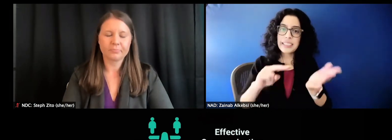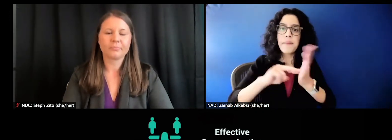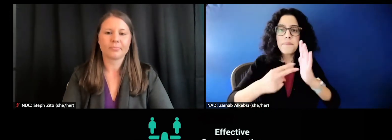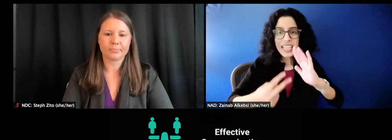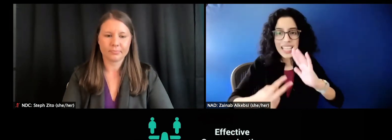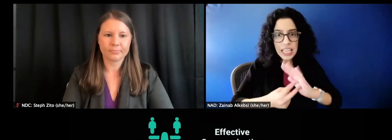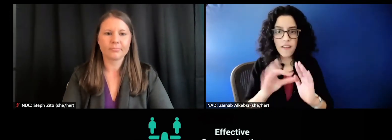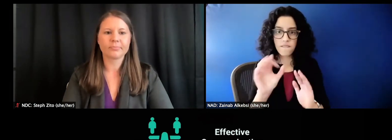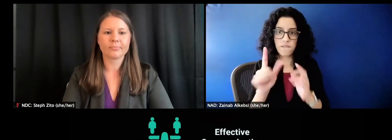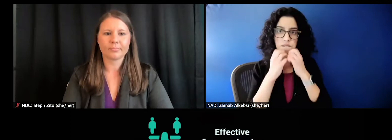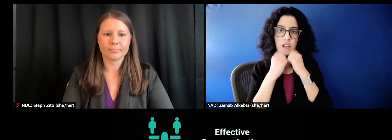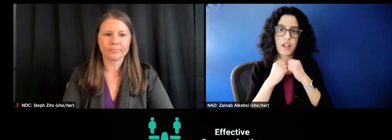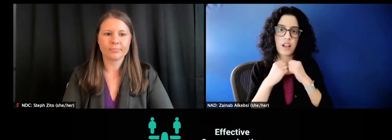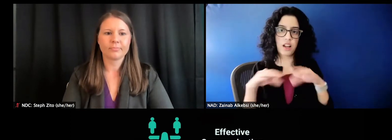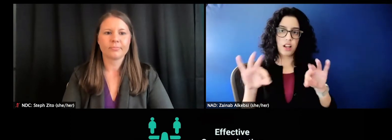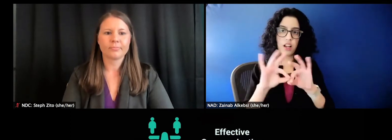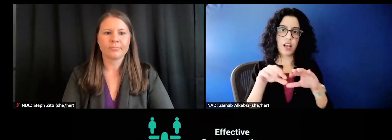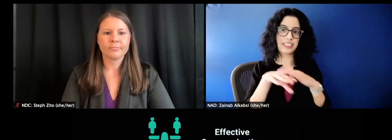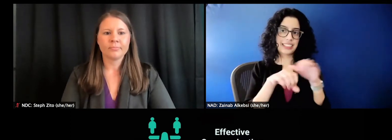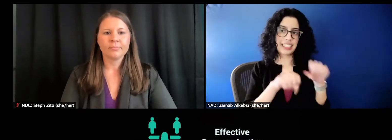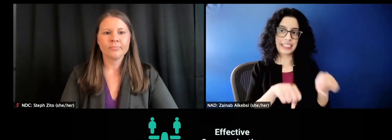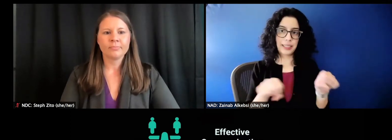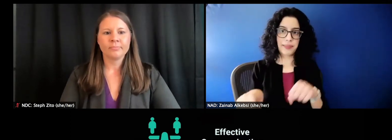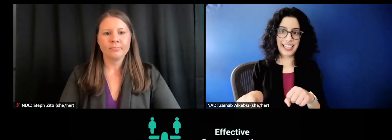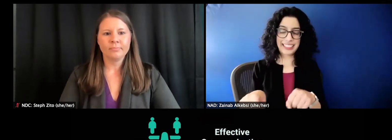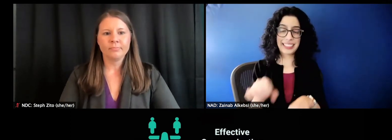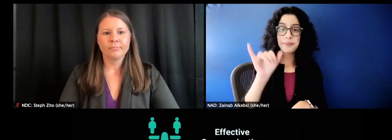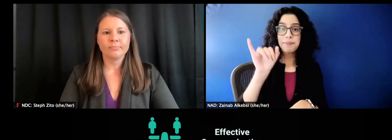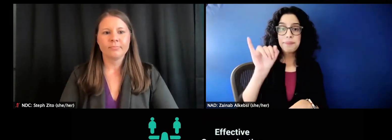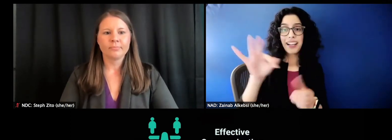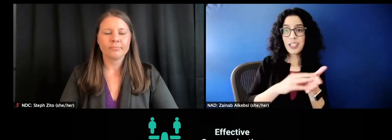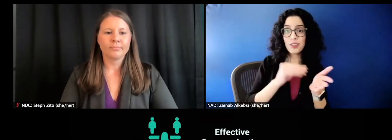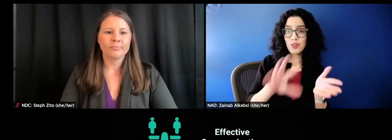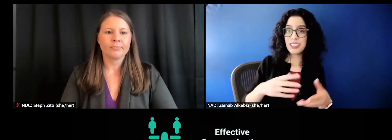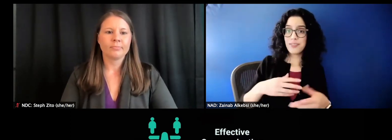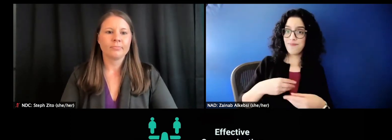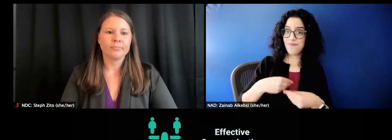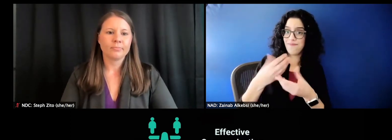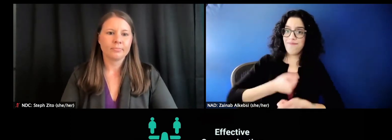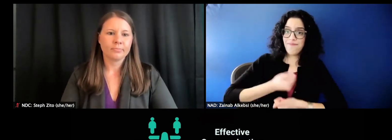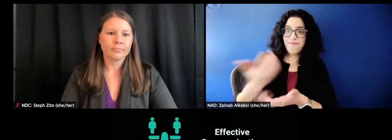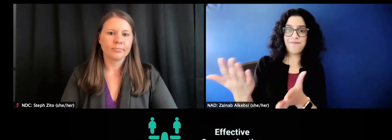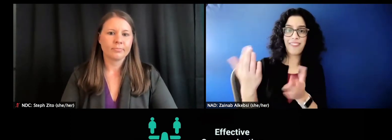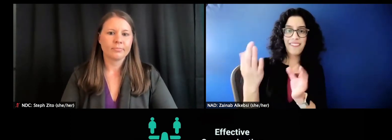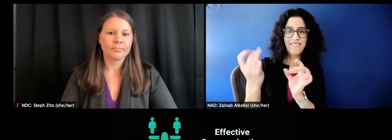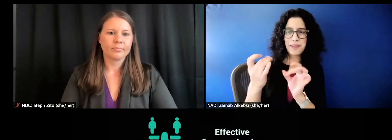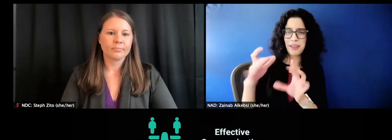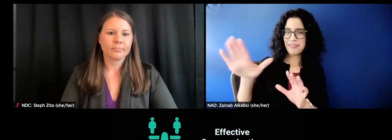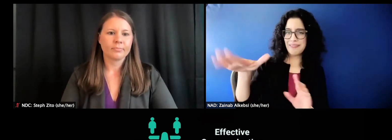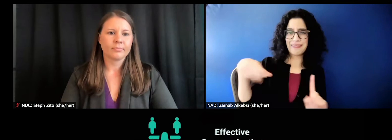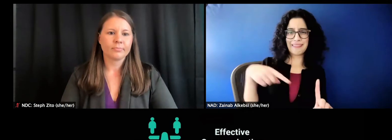meaningful accessibility. If the student provides feedback that something is not